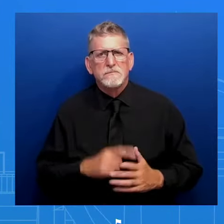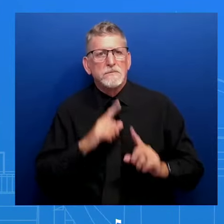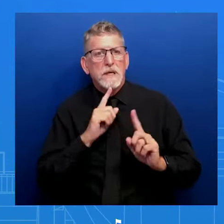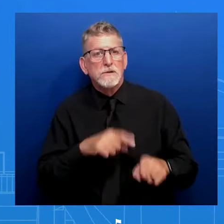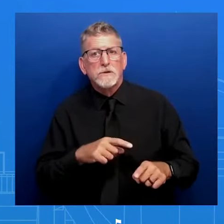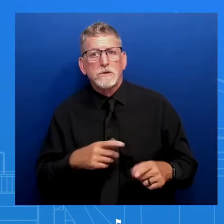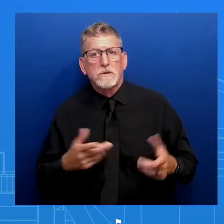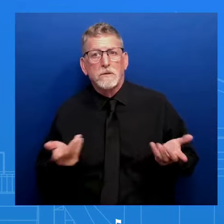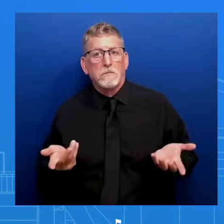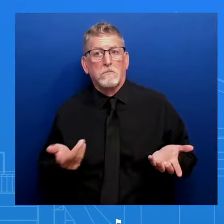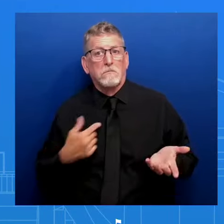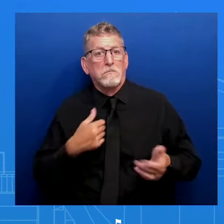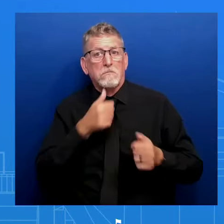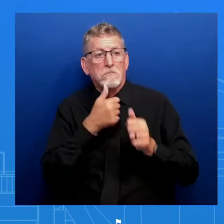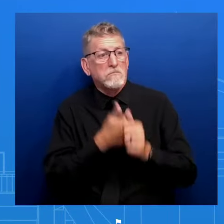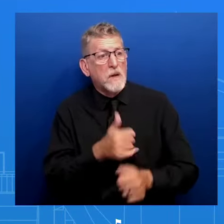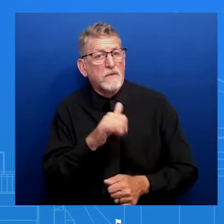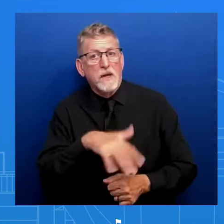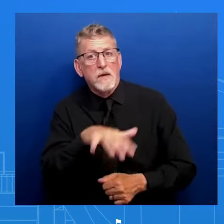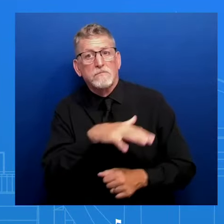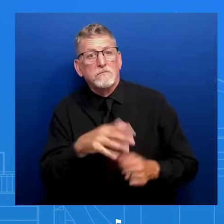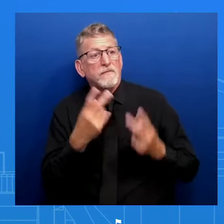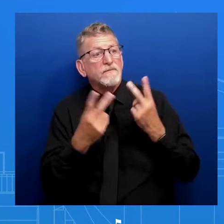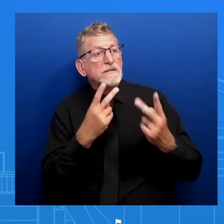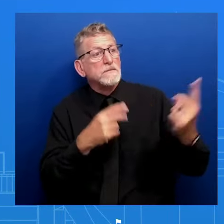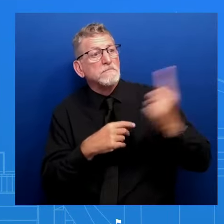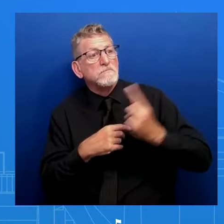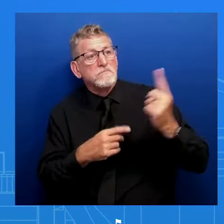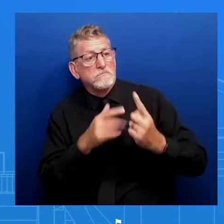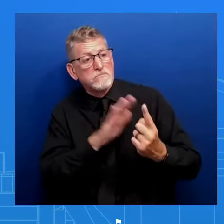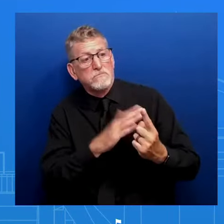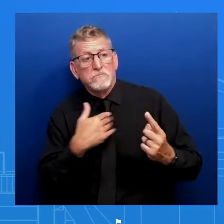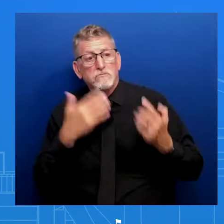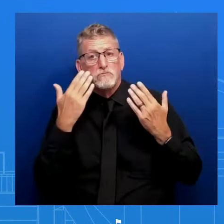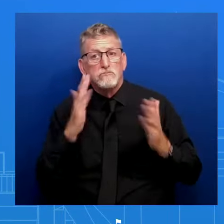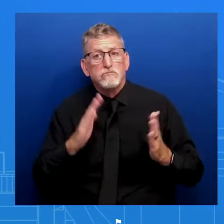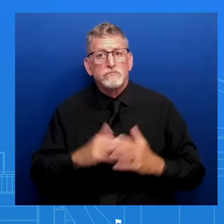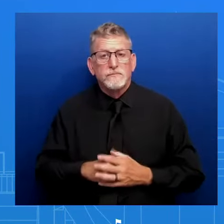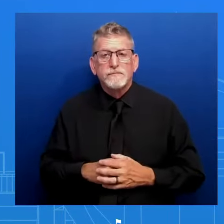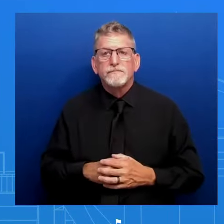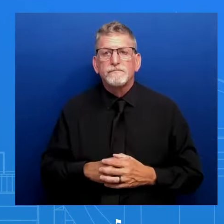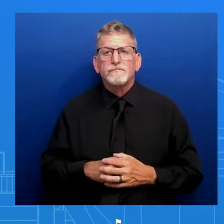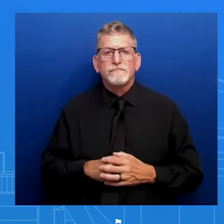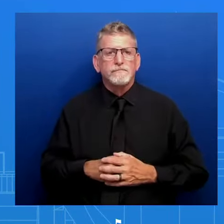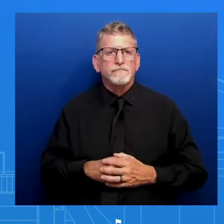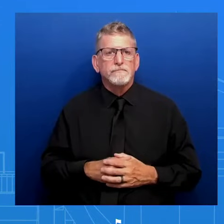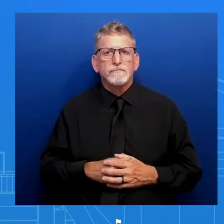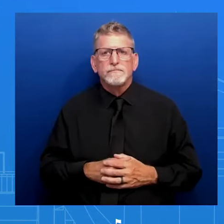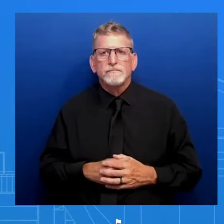The Press: Thank you, Karine. Ms. Jean-Pierre: Okay. No problem. Thank you. I'm trying to -- go ahead. The Press: I wanted to ask about the Methane Summit today